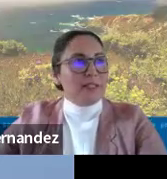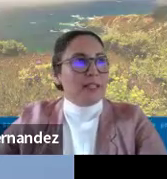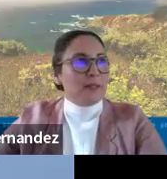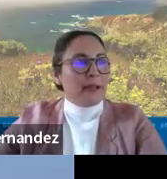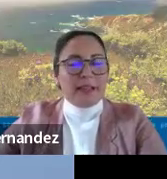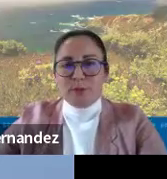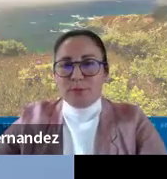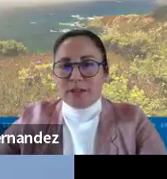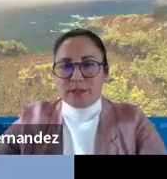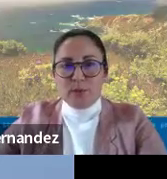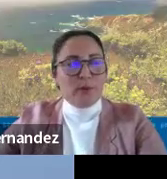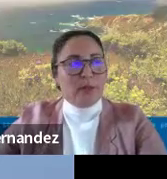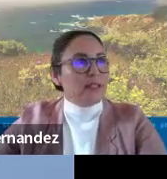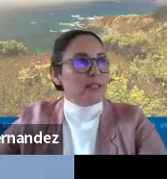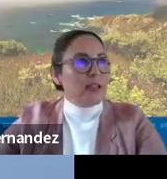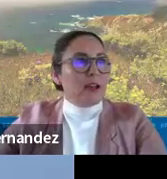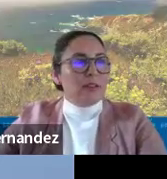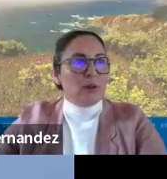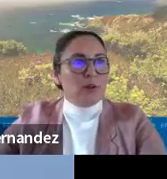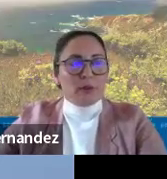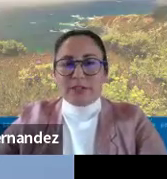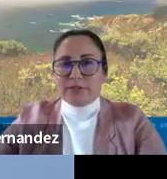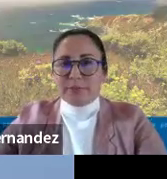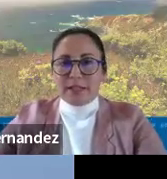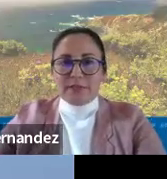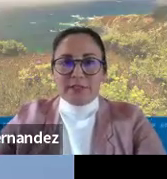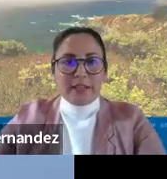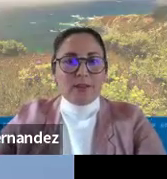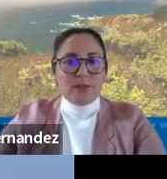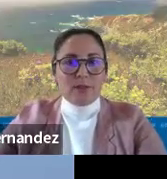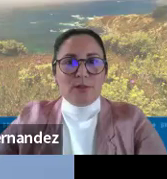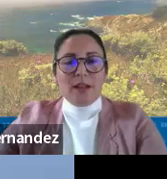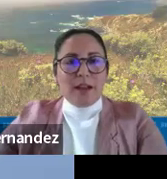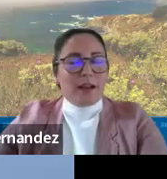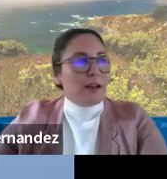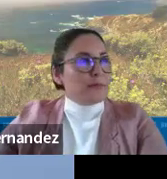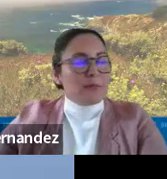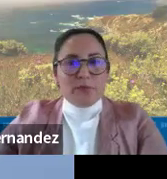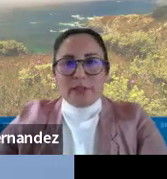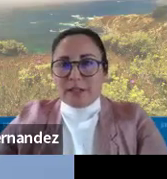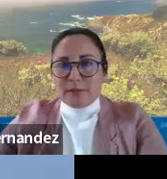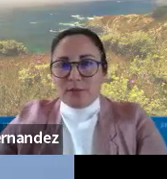be facilitated by Andrew Broderick, who is the Co-Director from the SF Tech Council. If we could